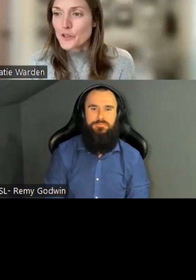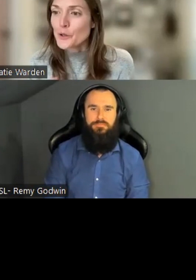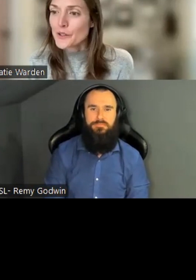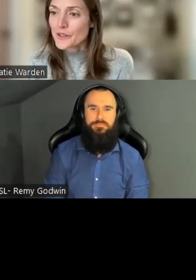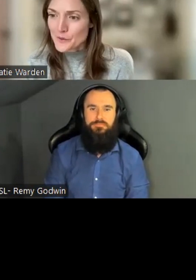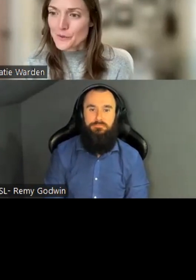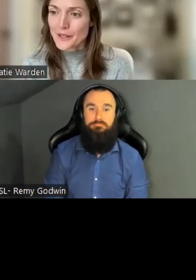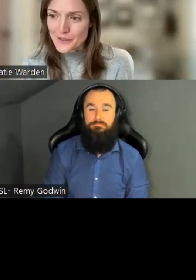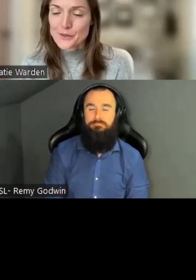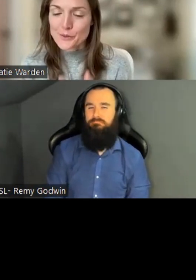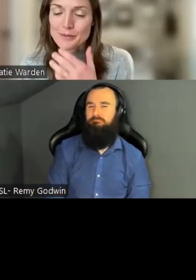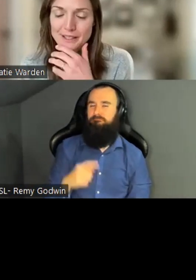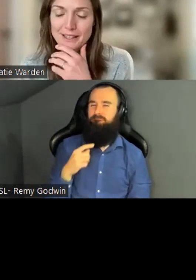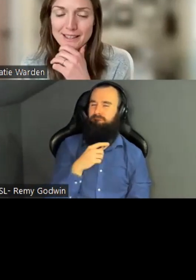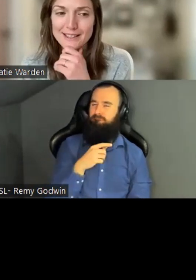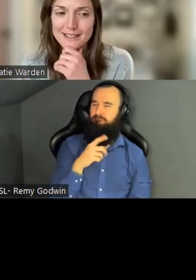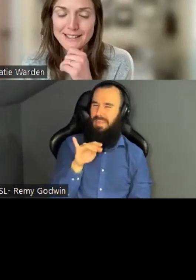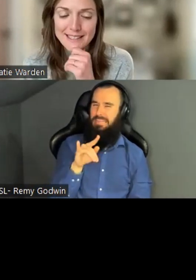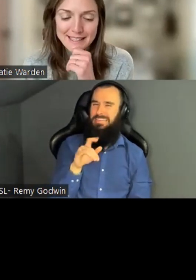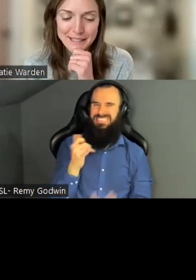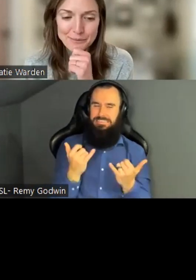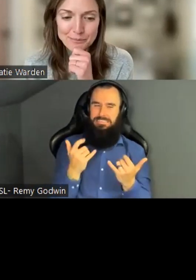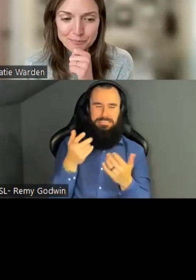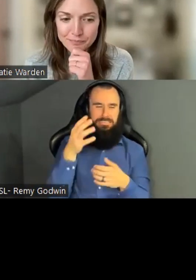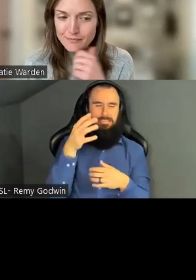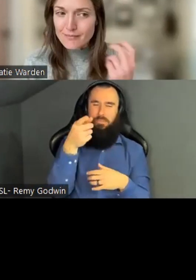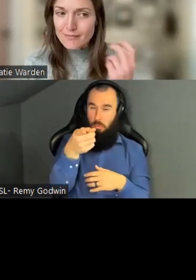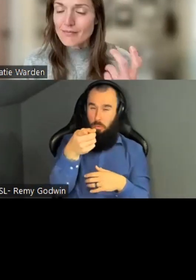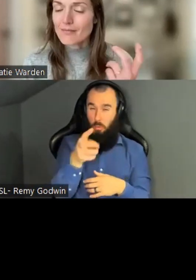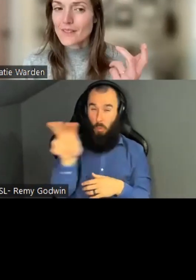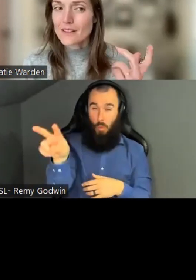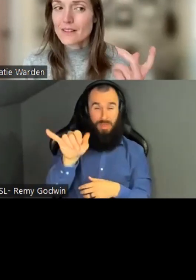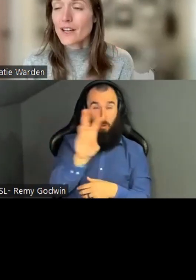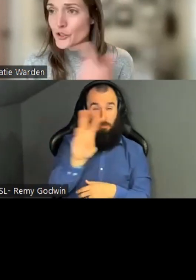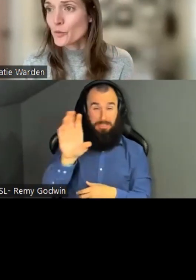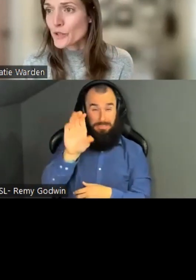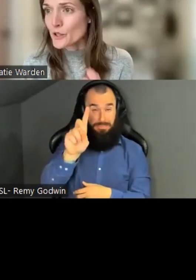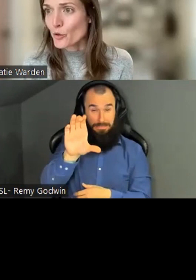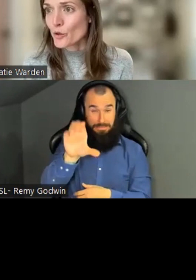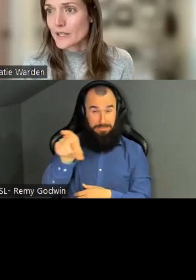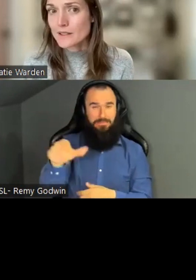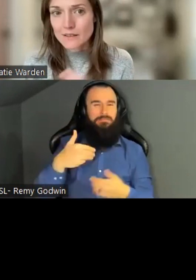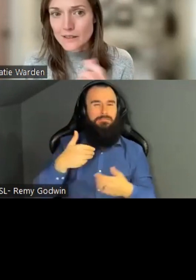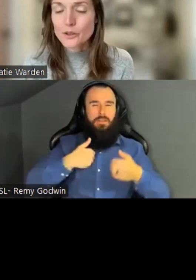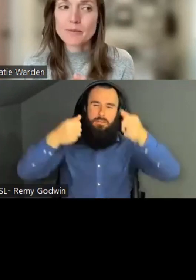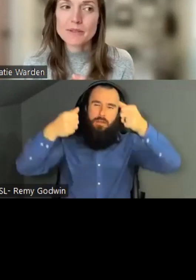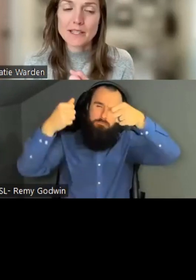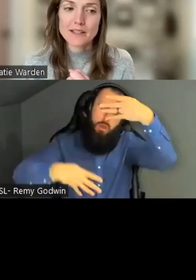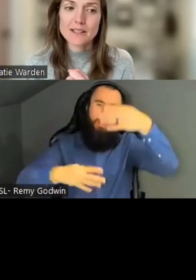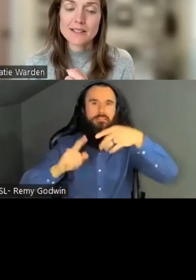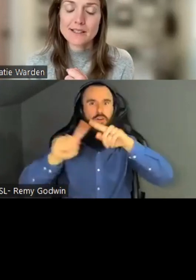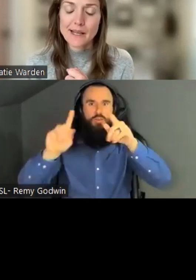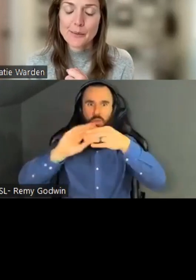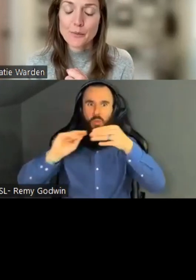If you go to this website at the CDC, they have so many stories, little clips like this